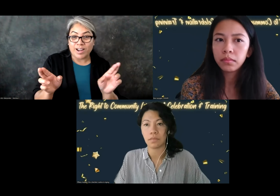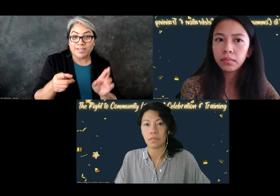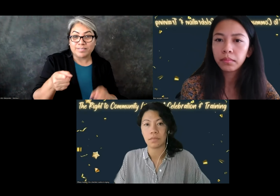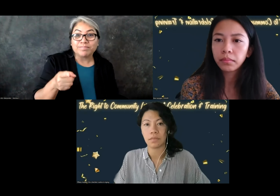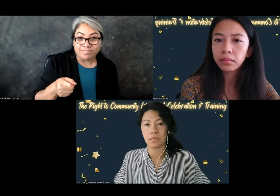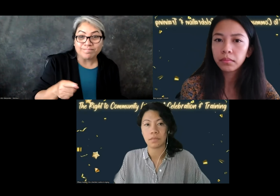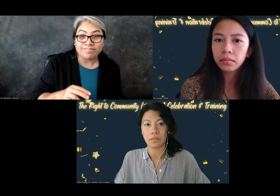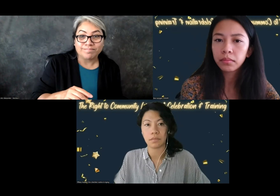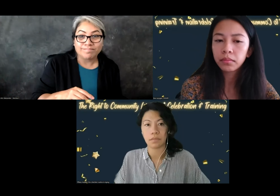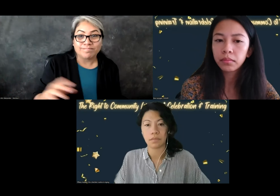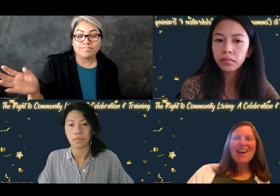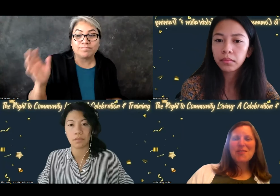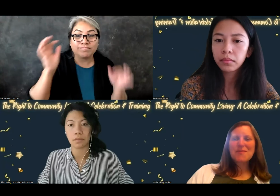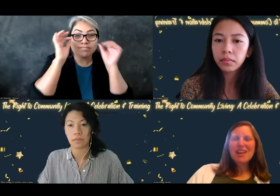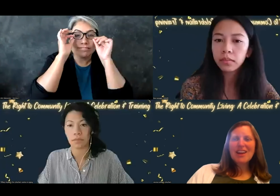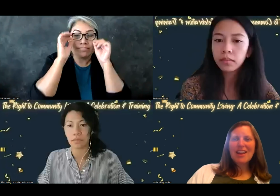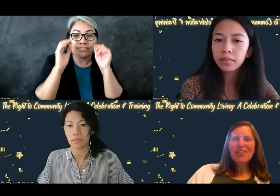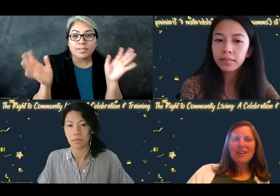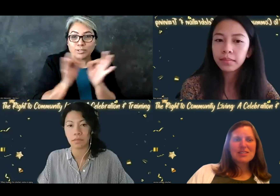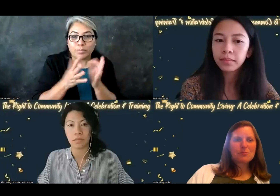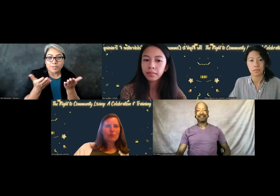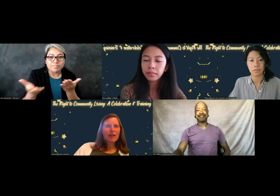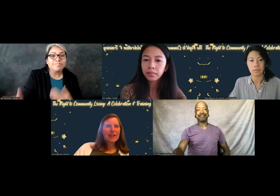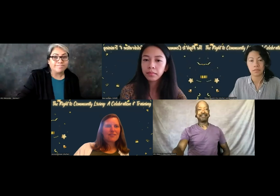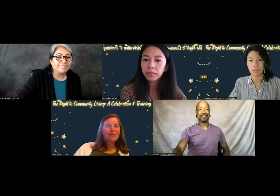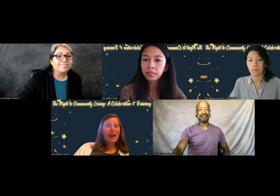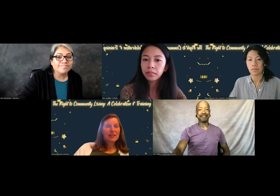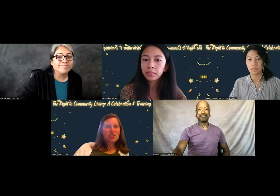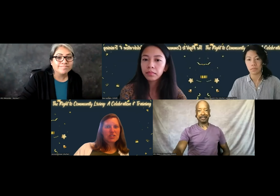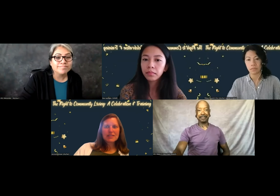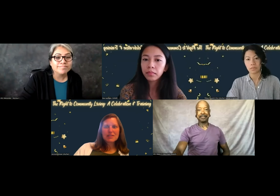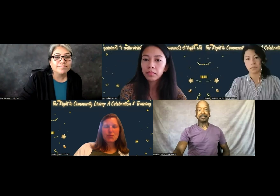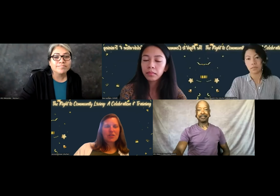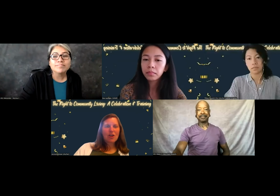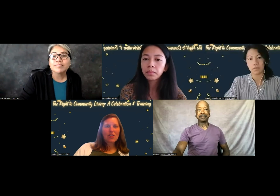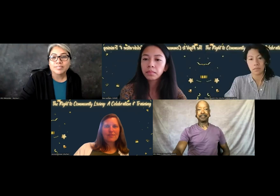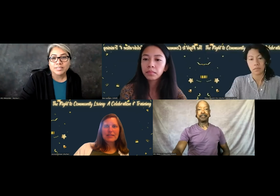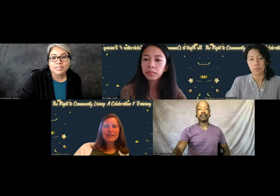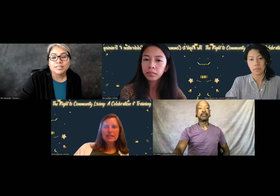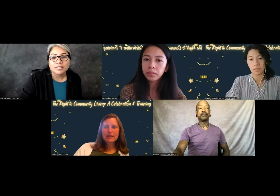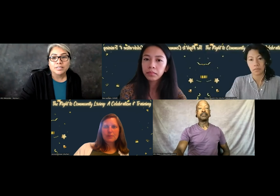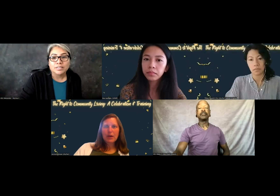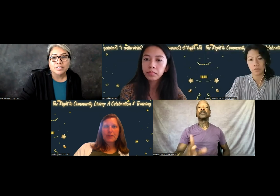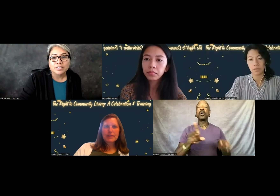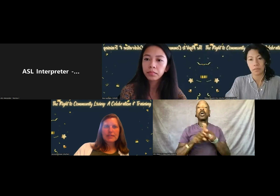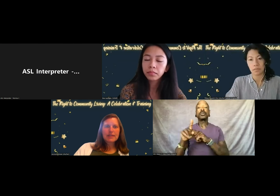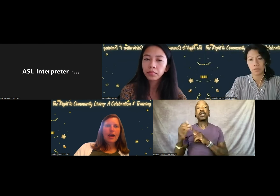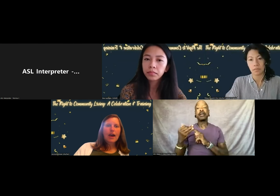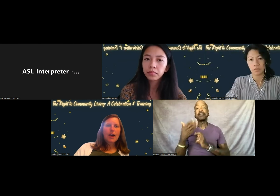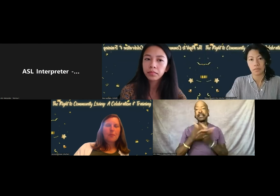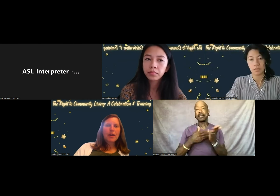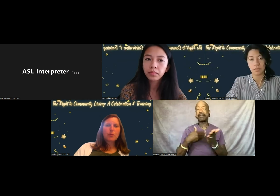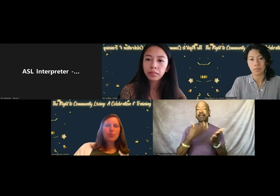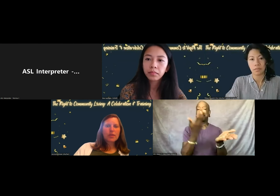info with because this is great news for so many. And there are -- there are a few - - I should spotlight myself if